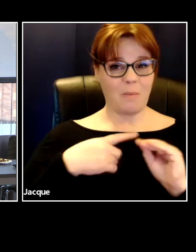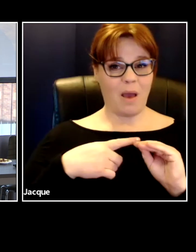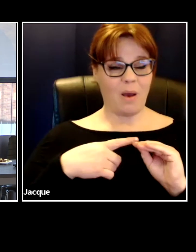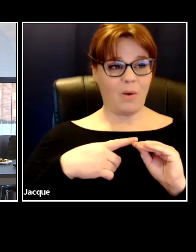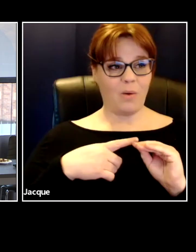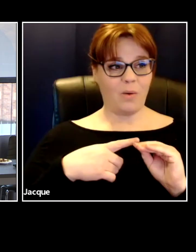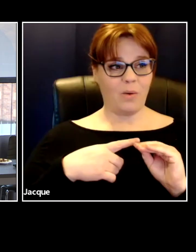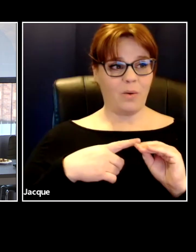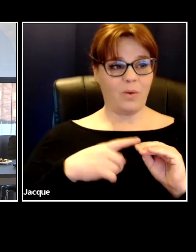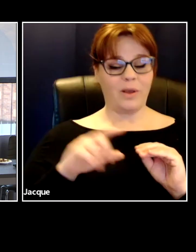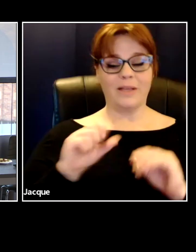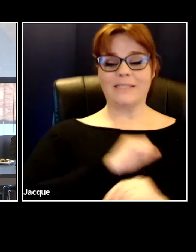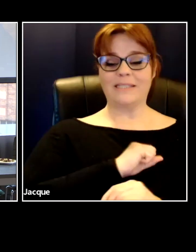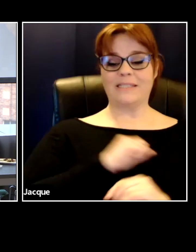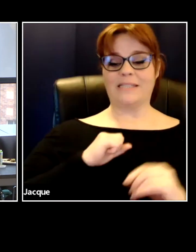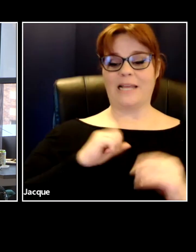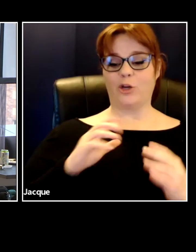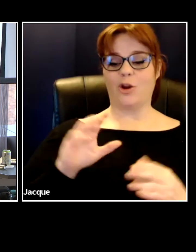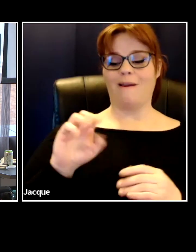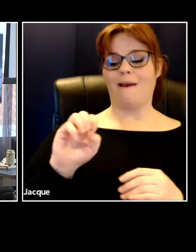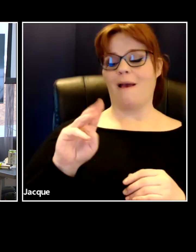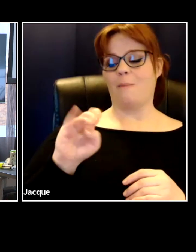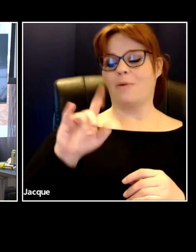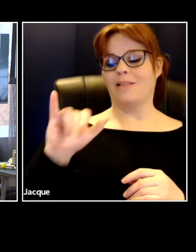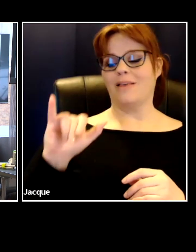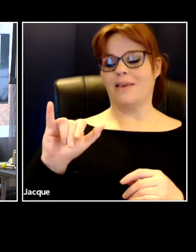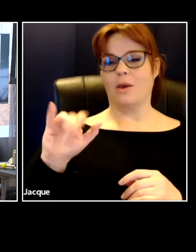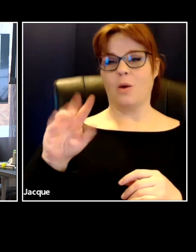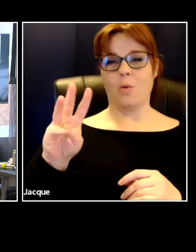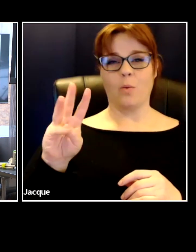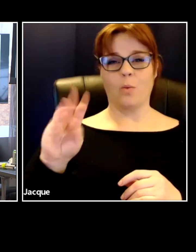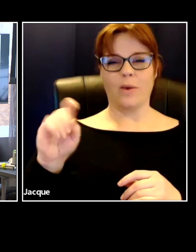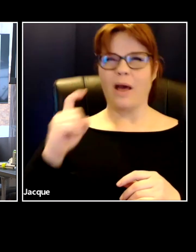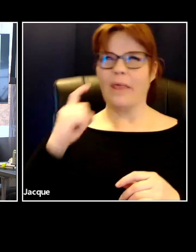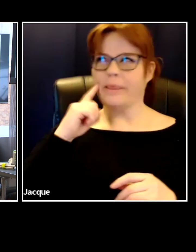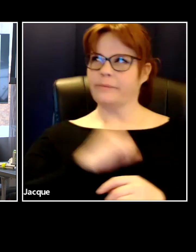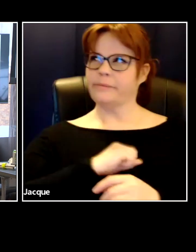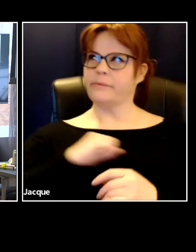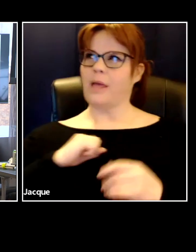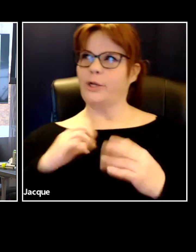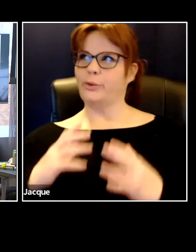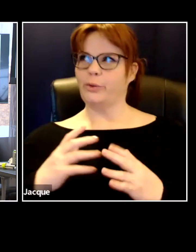Senator Emily Wixs, Washington State, um, I think it's senator. Yeah, she was from representative.